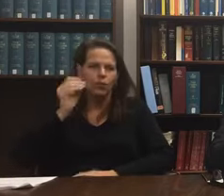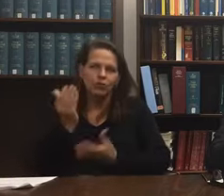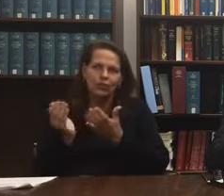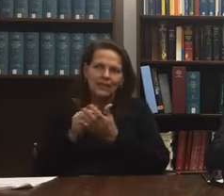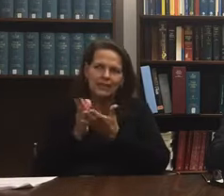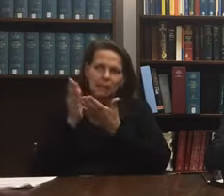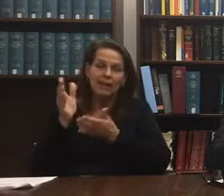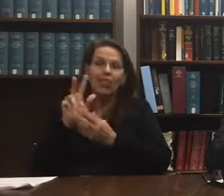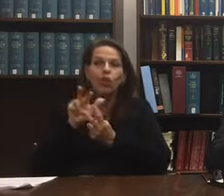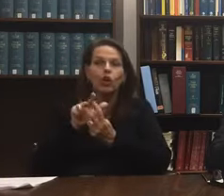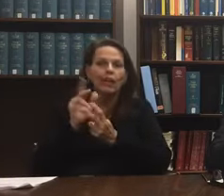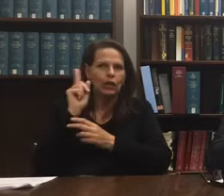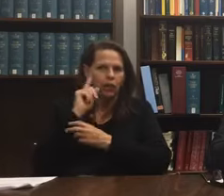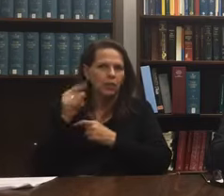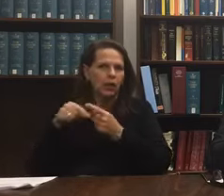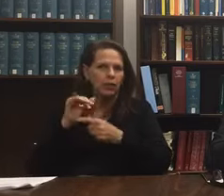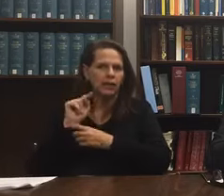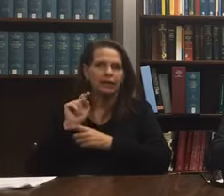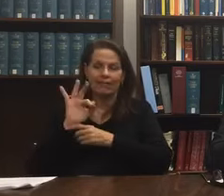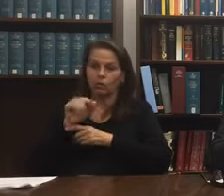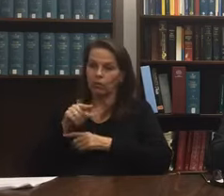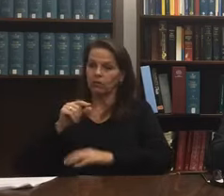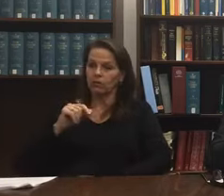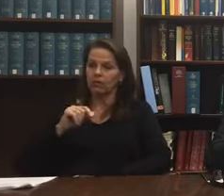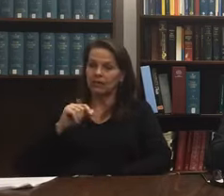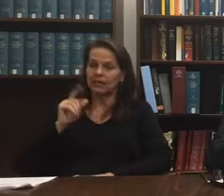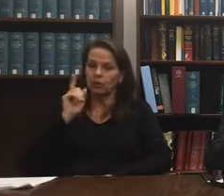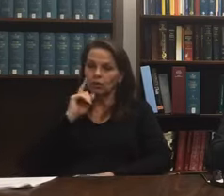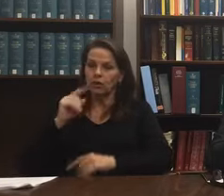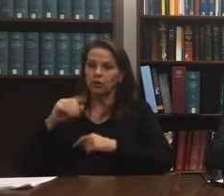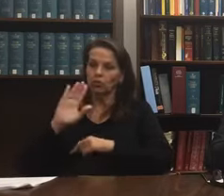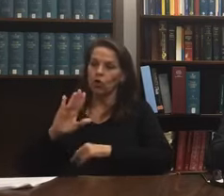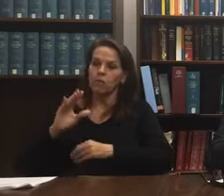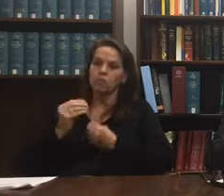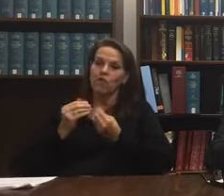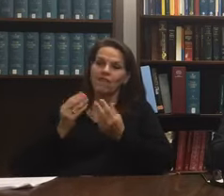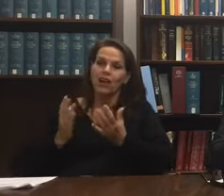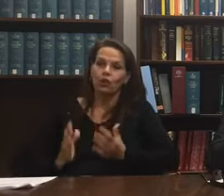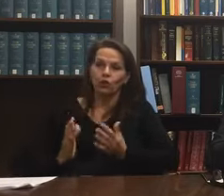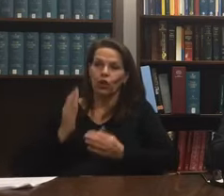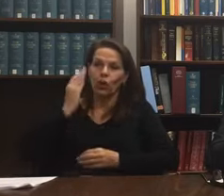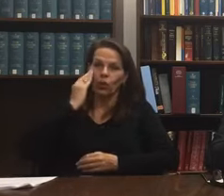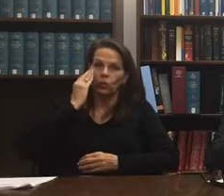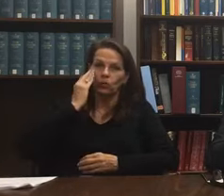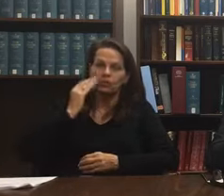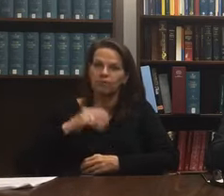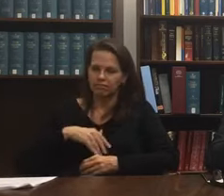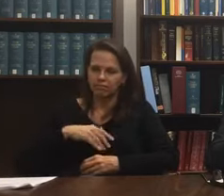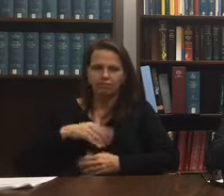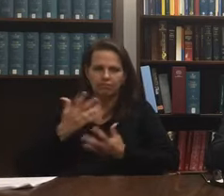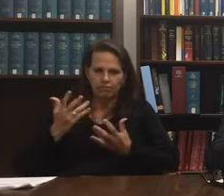hear about it if you hear that your provider knows one way or the other and you haven't gotten it you can call your hearing officer now if you're getting